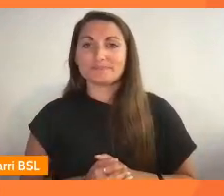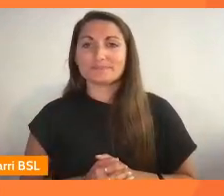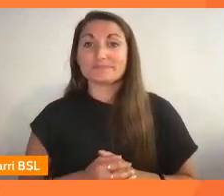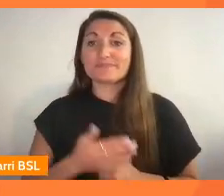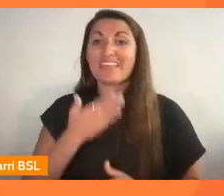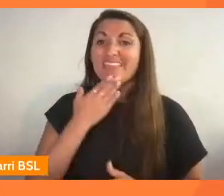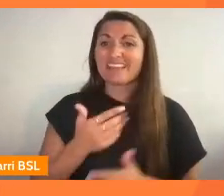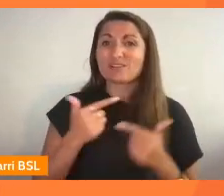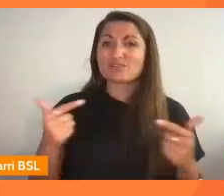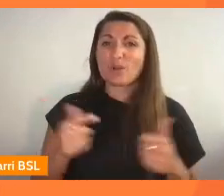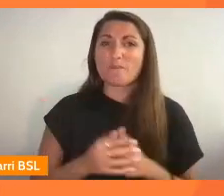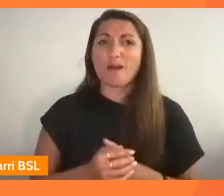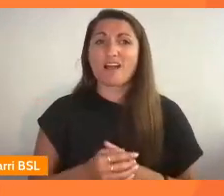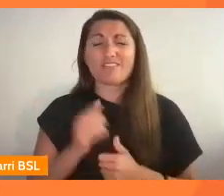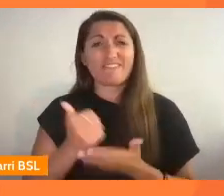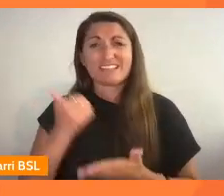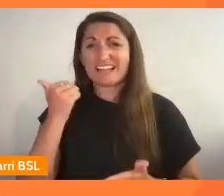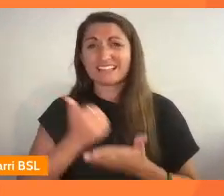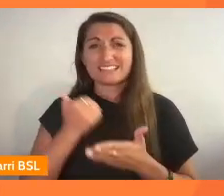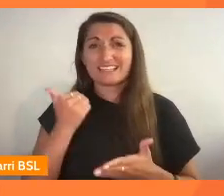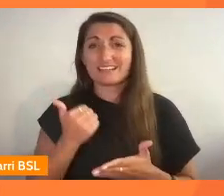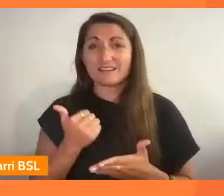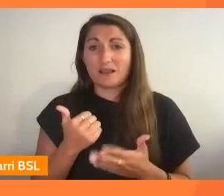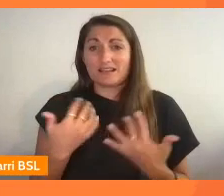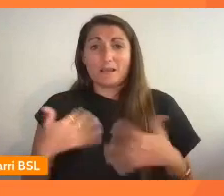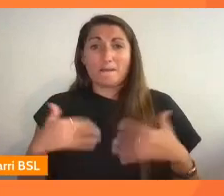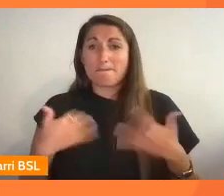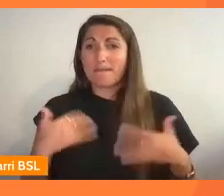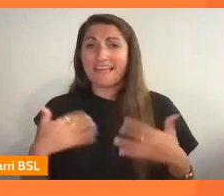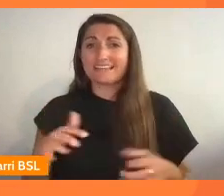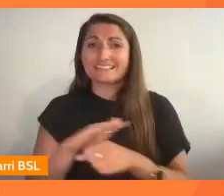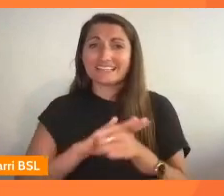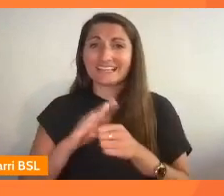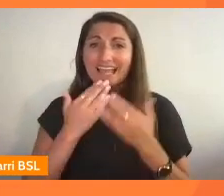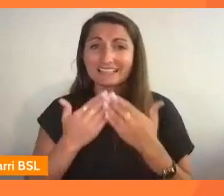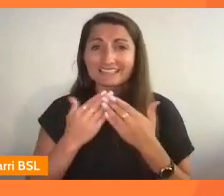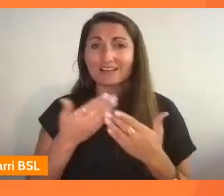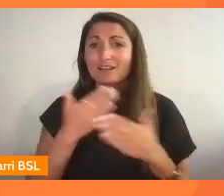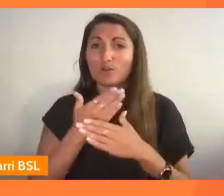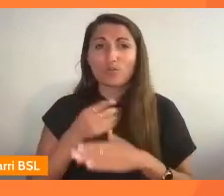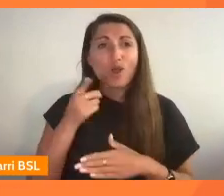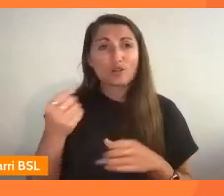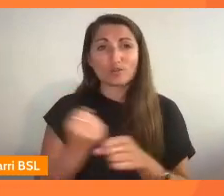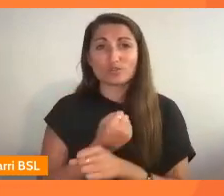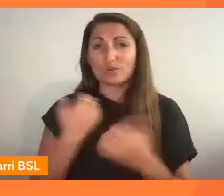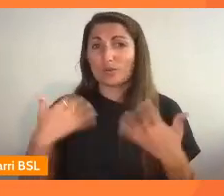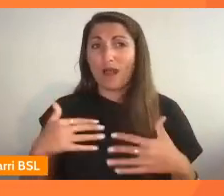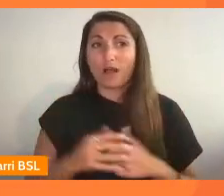Thank you so much, Corey. That was fantastic. It's such an incredible case study the work you are doing